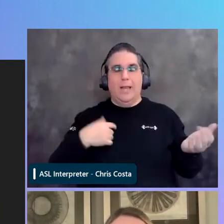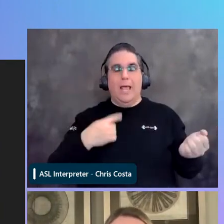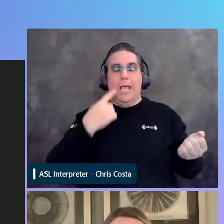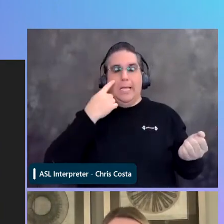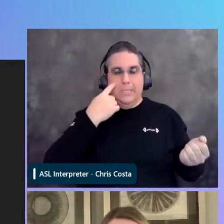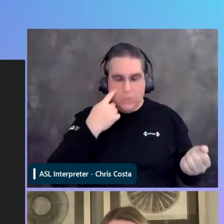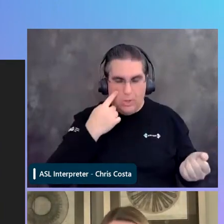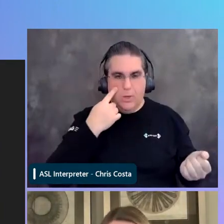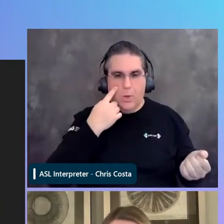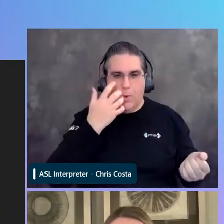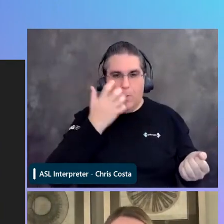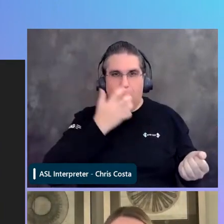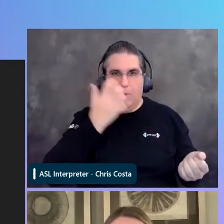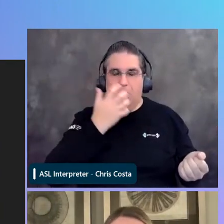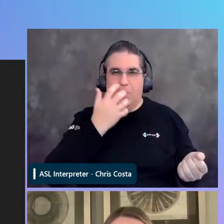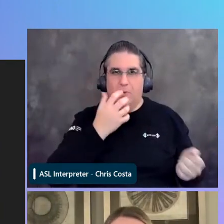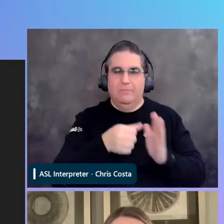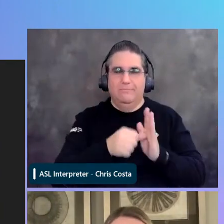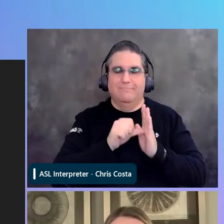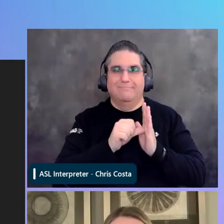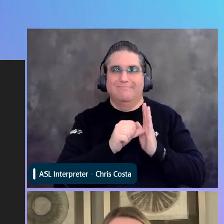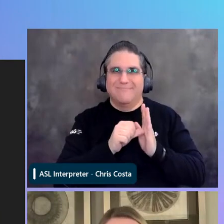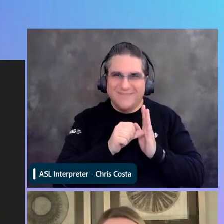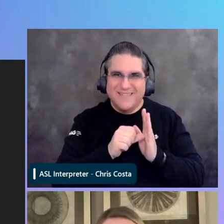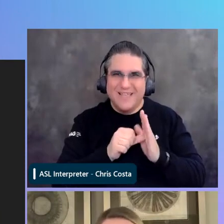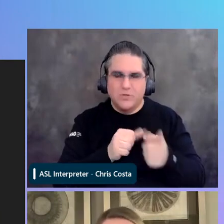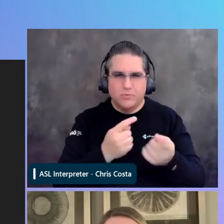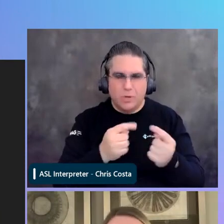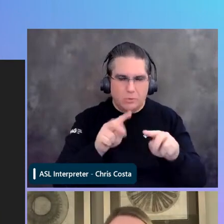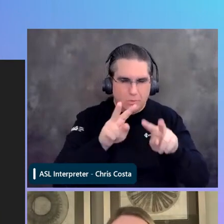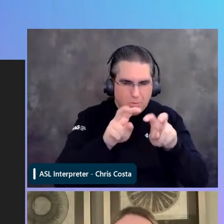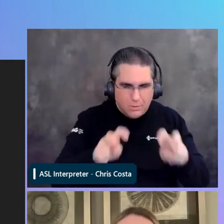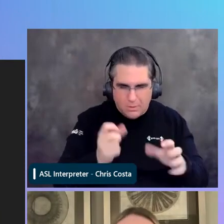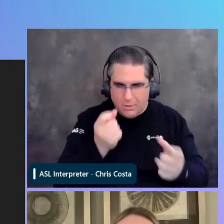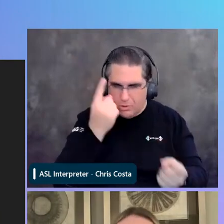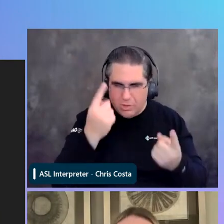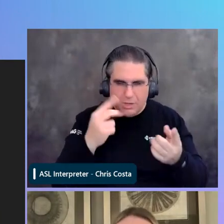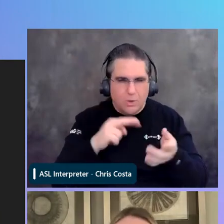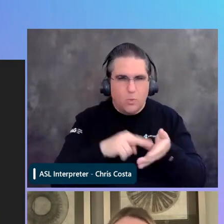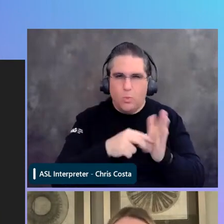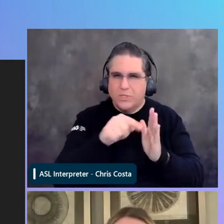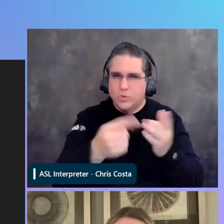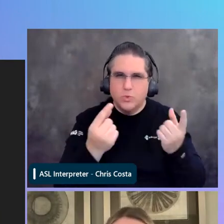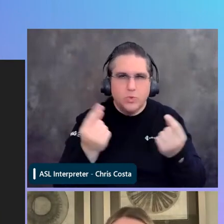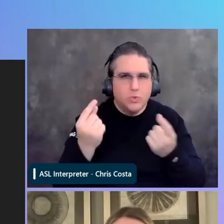fresh eyes and kind of look at it and start to understand like the things that it can do, maybe